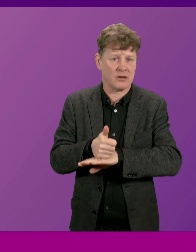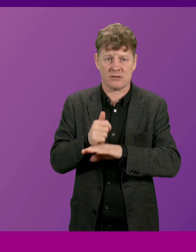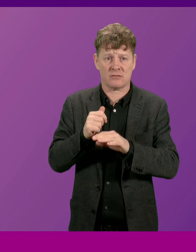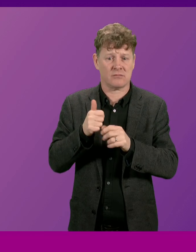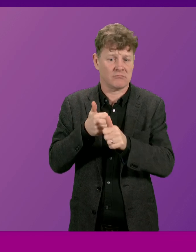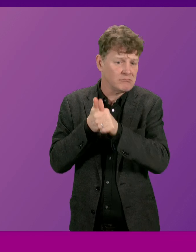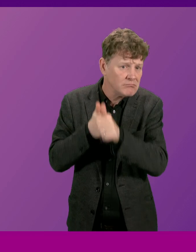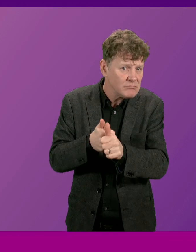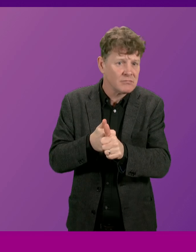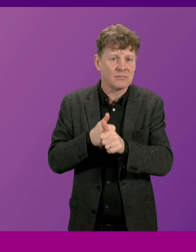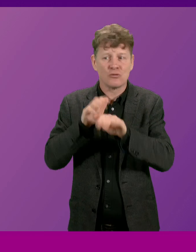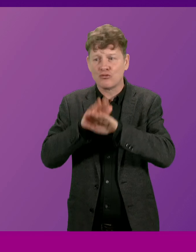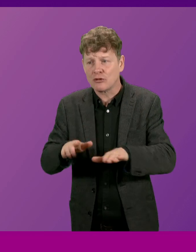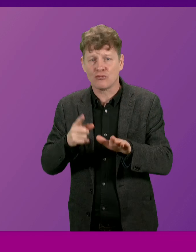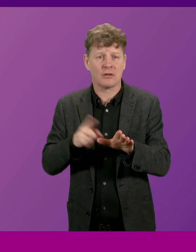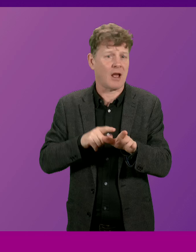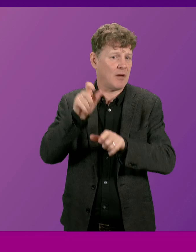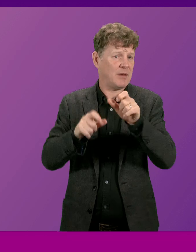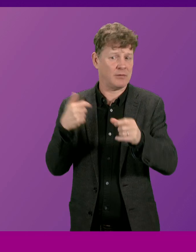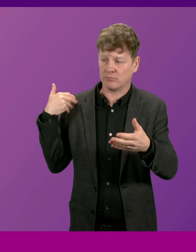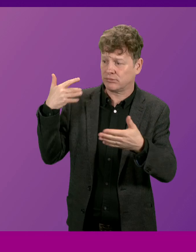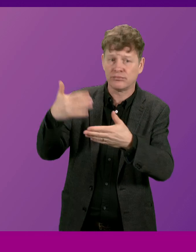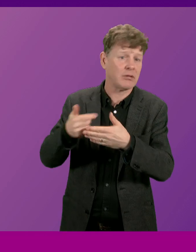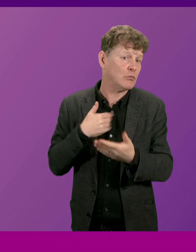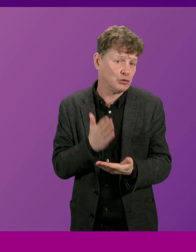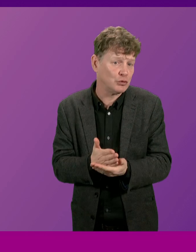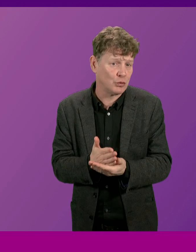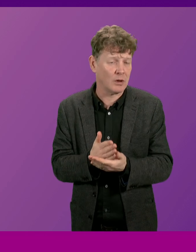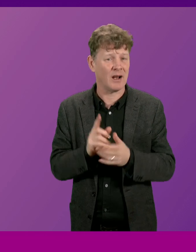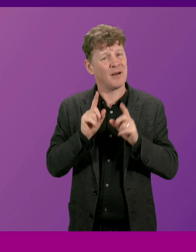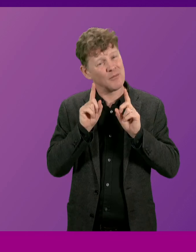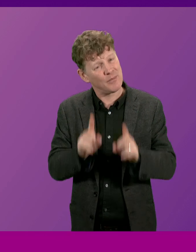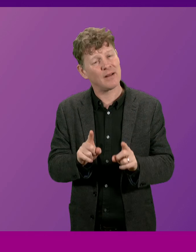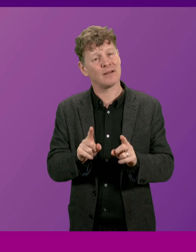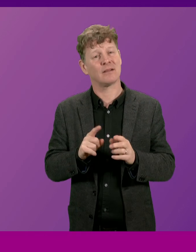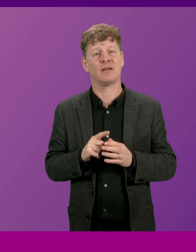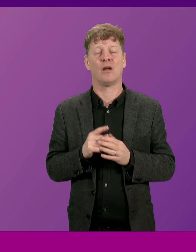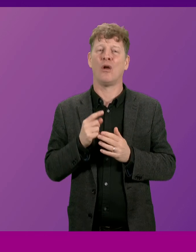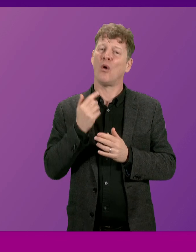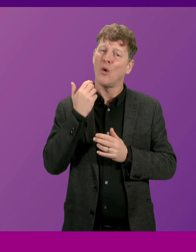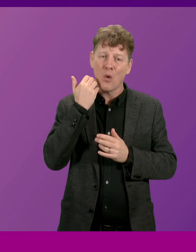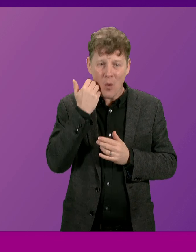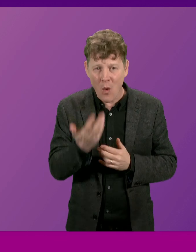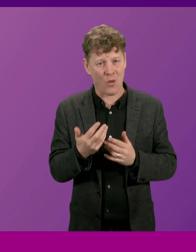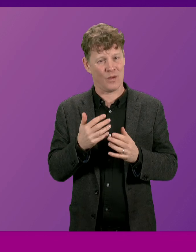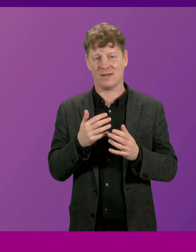children and young people. However, as is always the case in some of these areas,